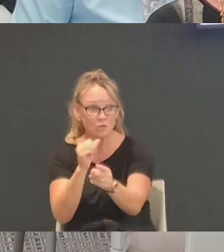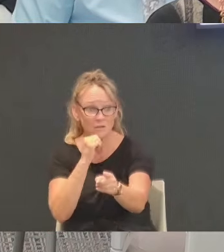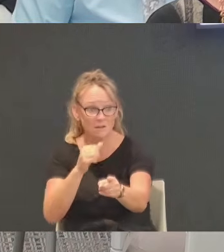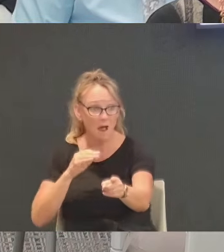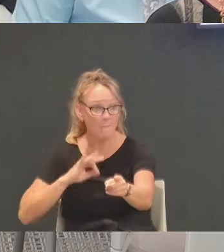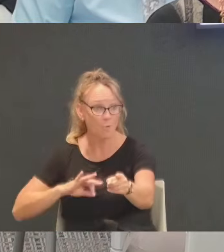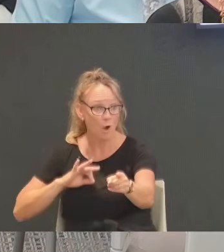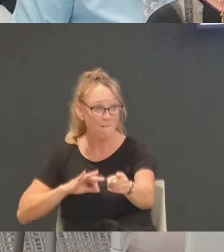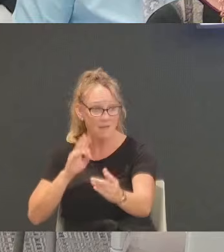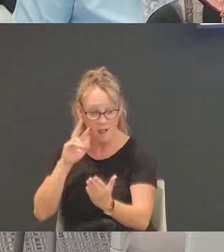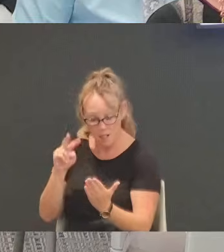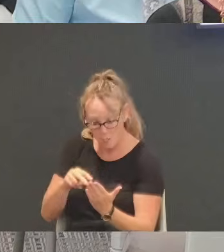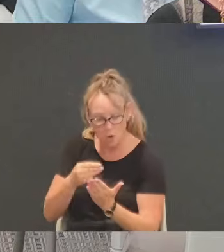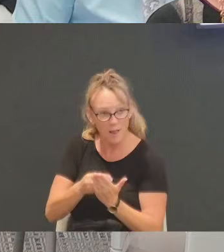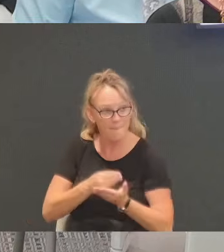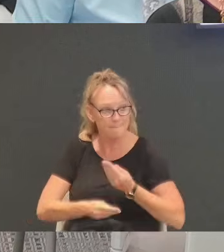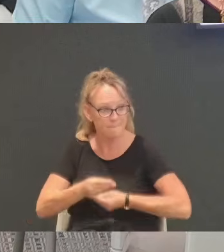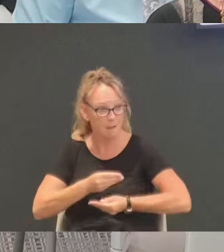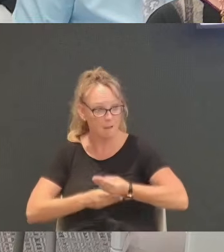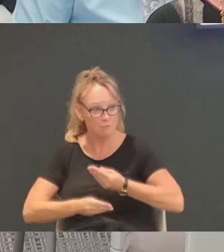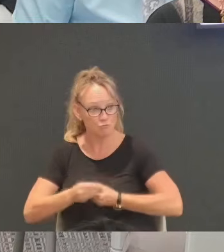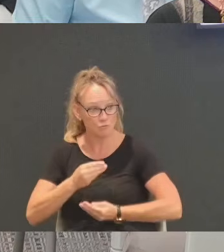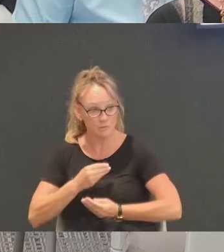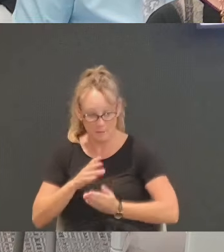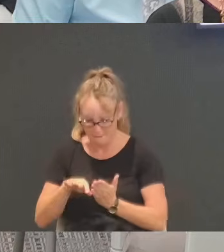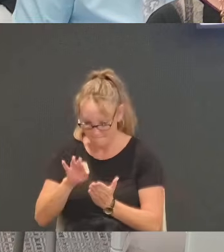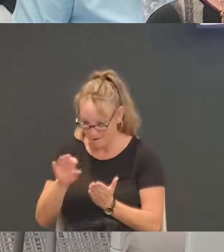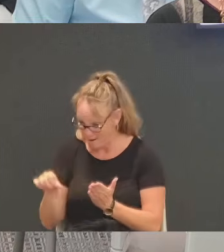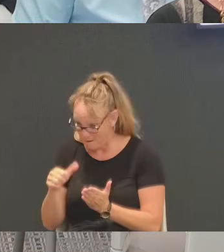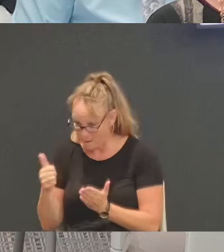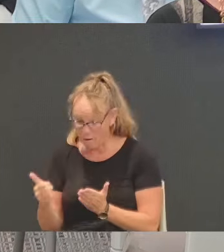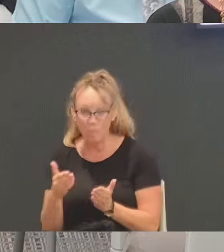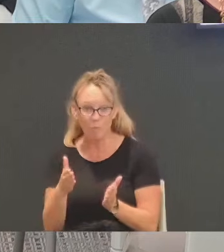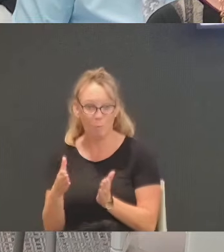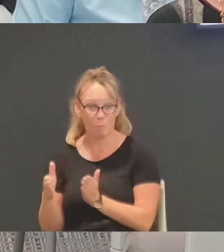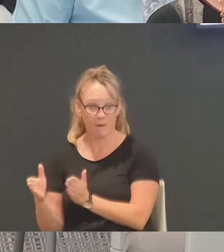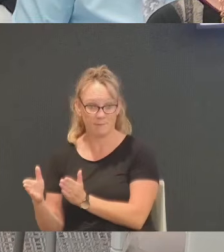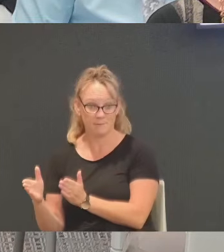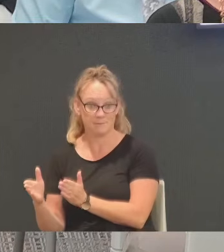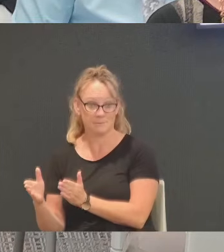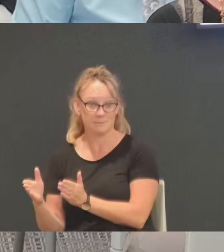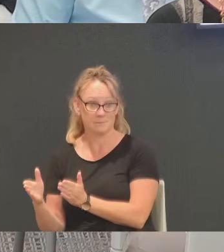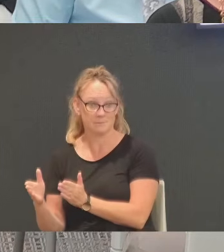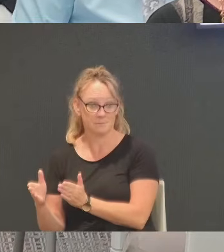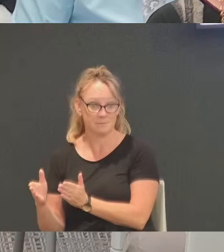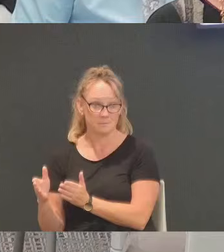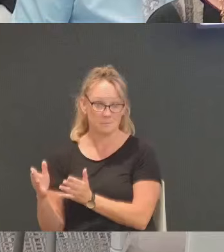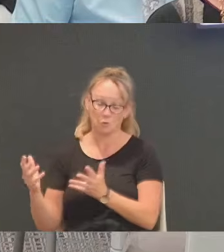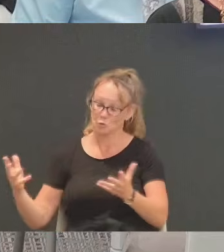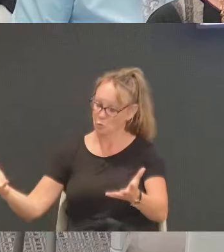and find other ways and alternative ways to be able to bring in additional funds and revenue,